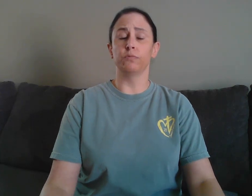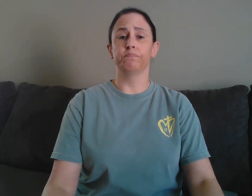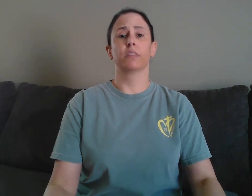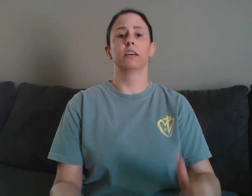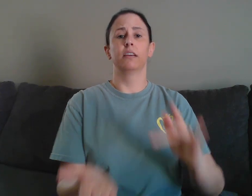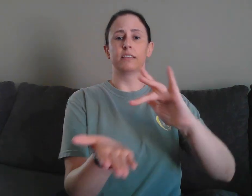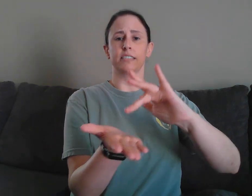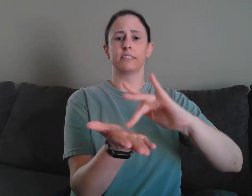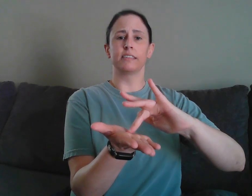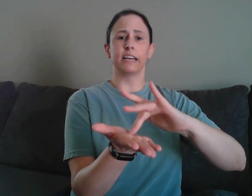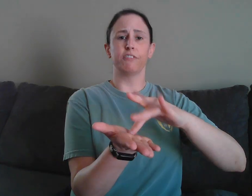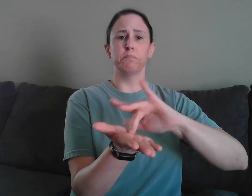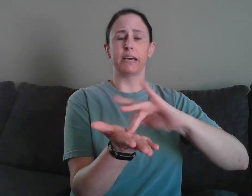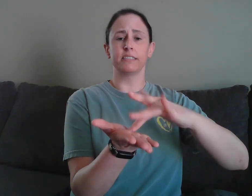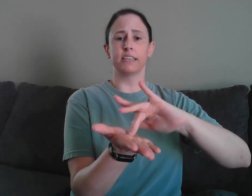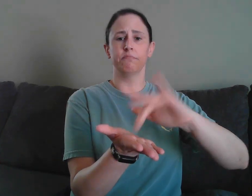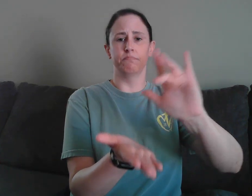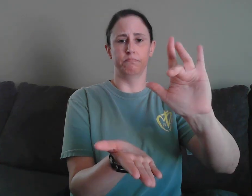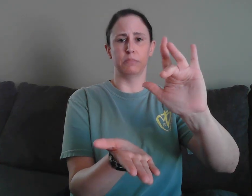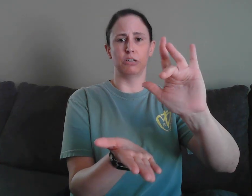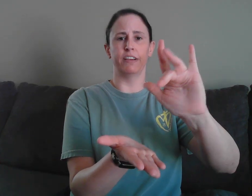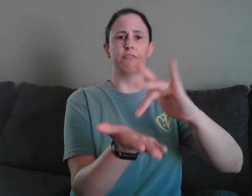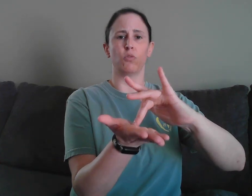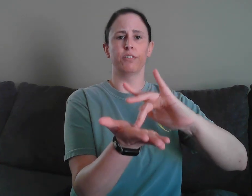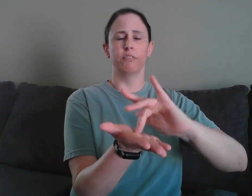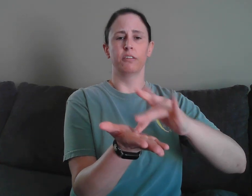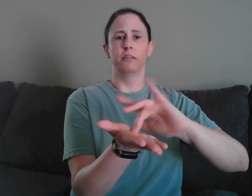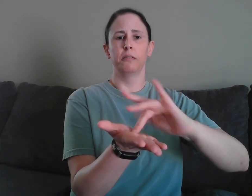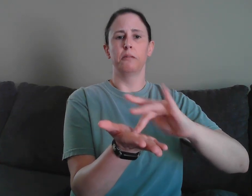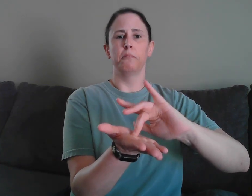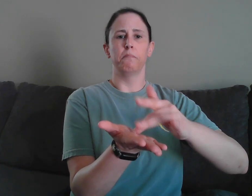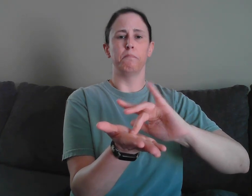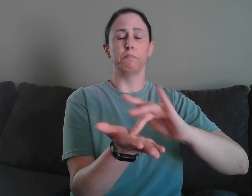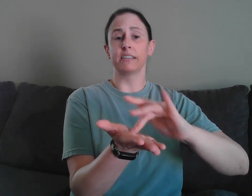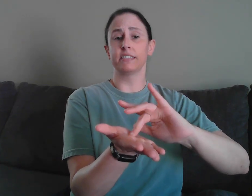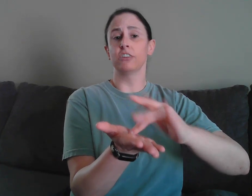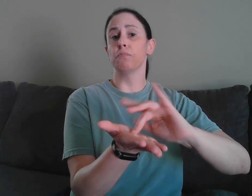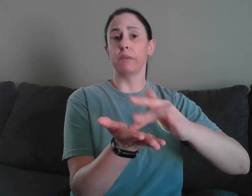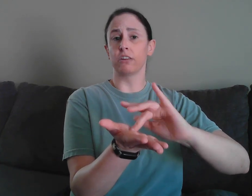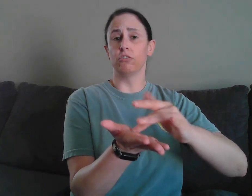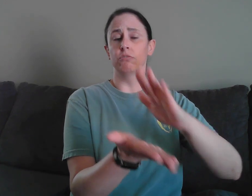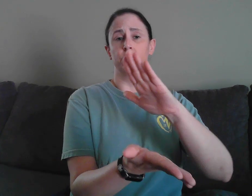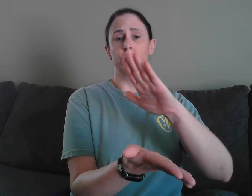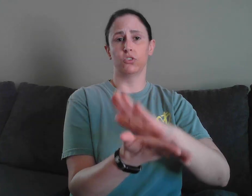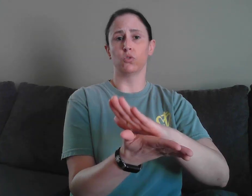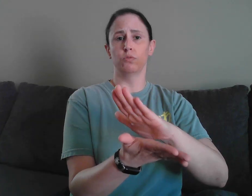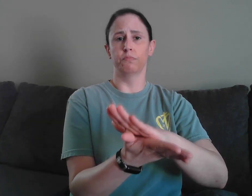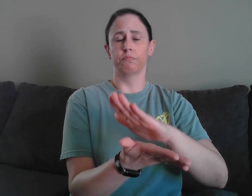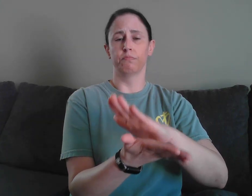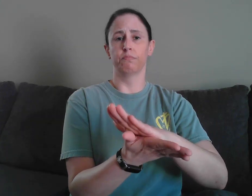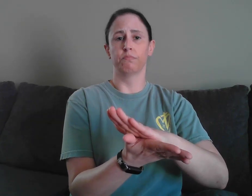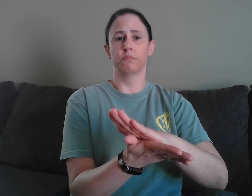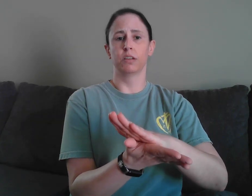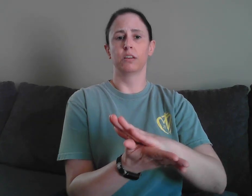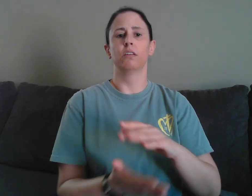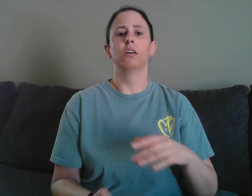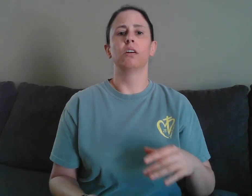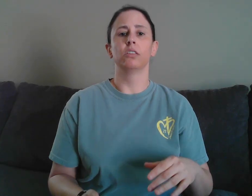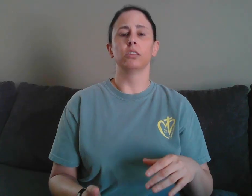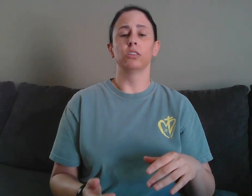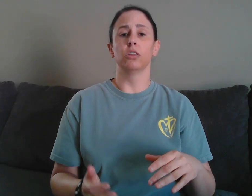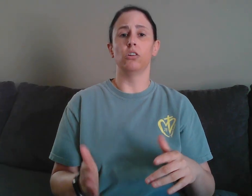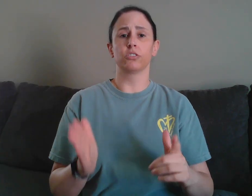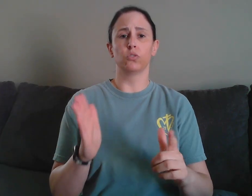school. This is the sign for medicine. Middle finger forward. Medicine or medical school. Law